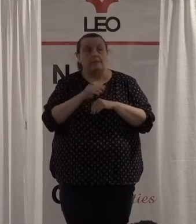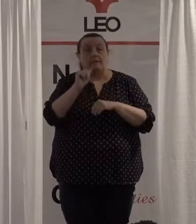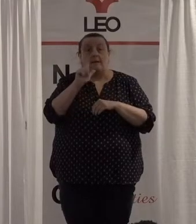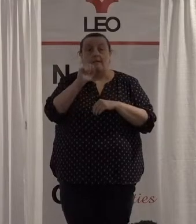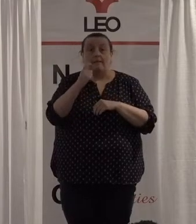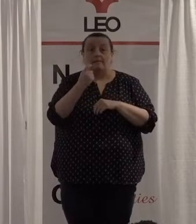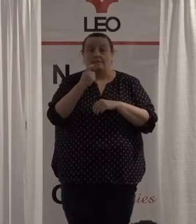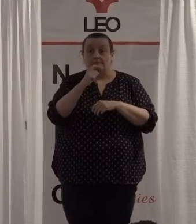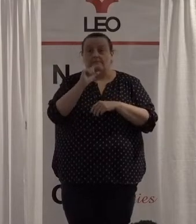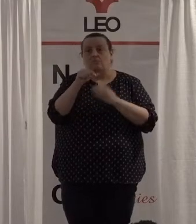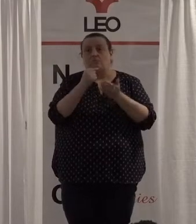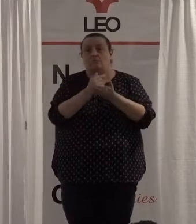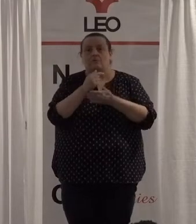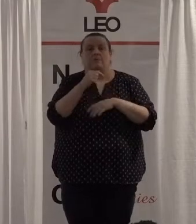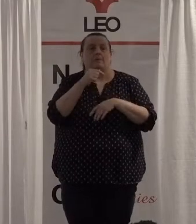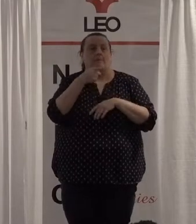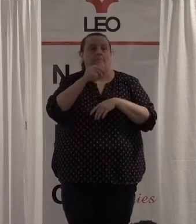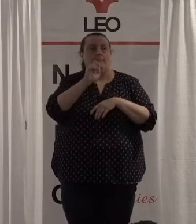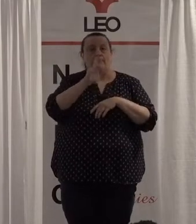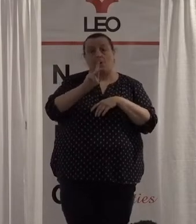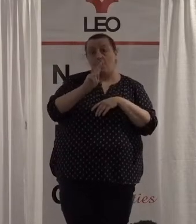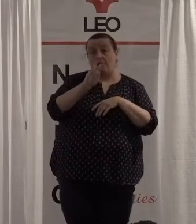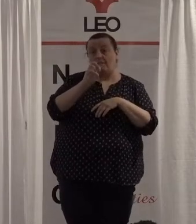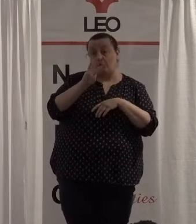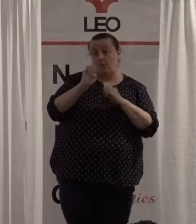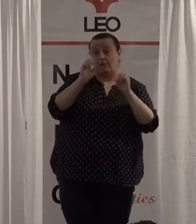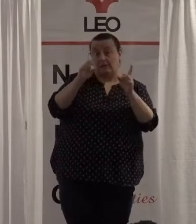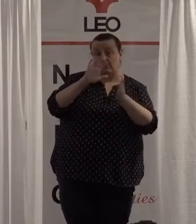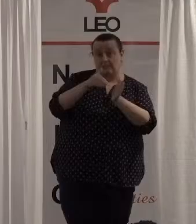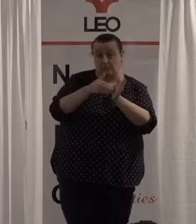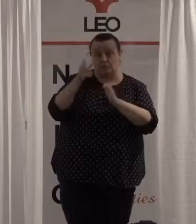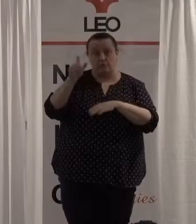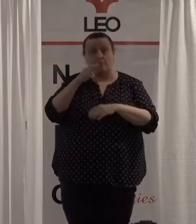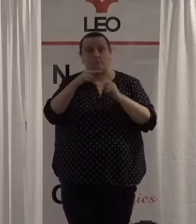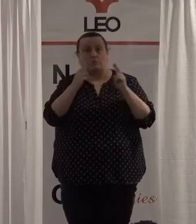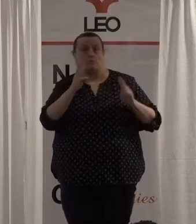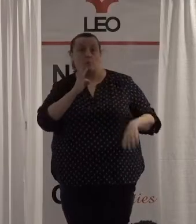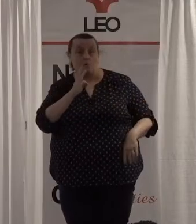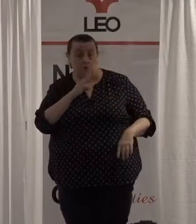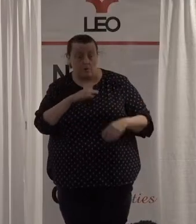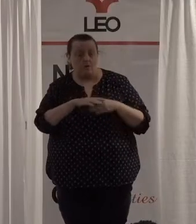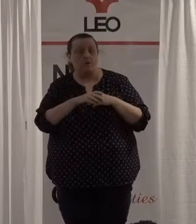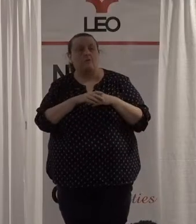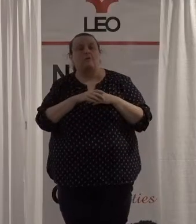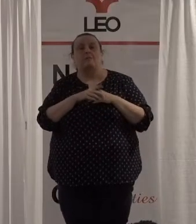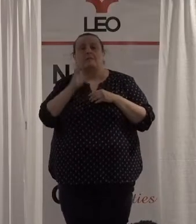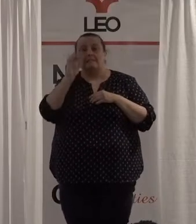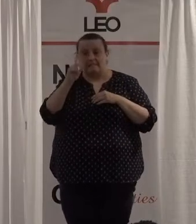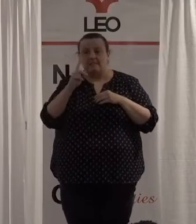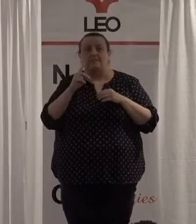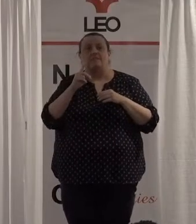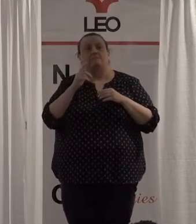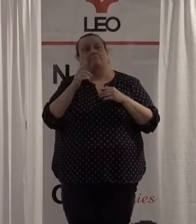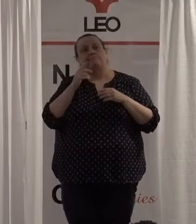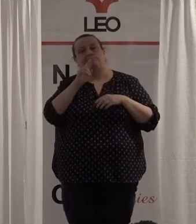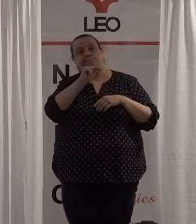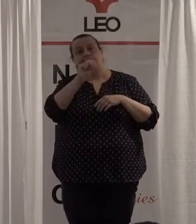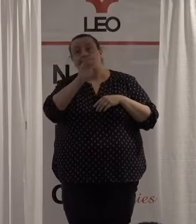PARK VIEW EDUCATION CENTRE IN BRIDGEWATER AND WENT ON TO FURTHER HIS EDUCATION AT THE NOVA SCOTIA COMMUNITY COLLEGE